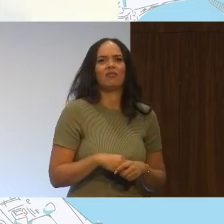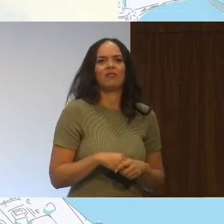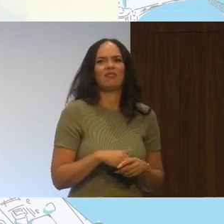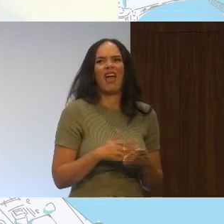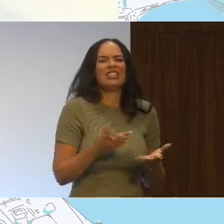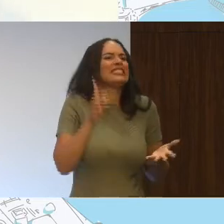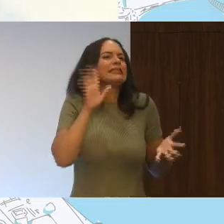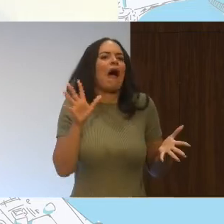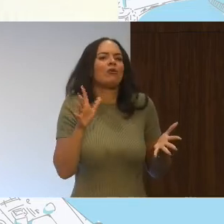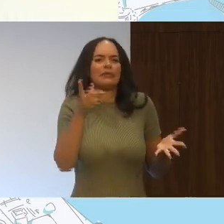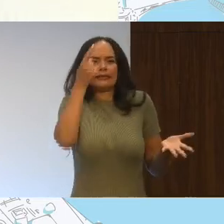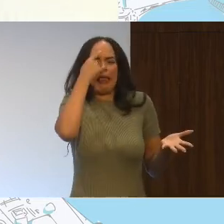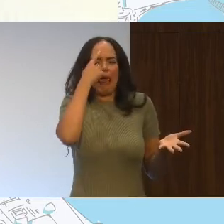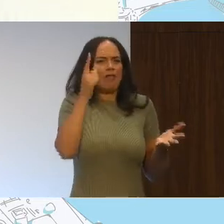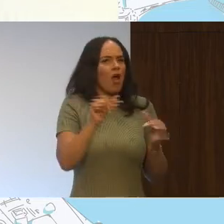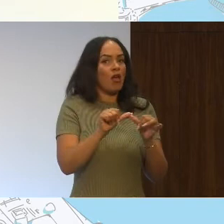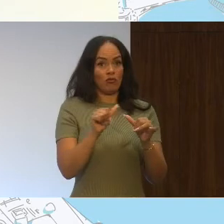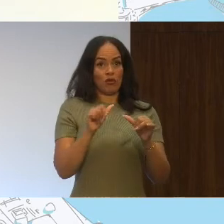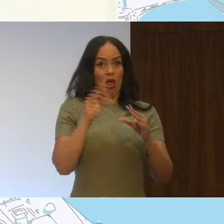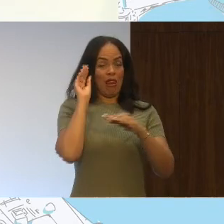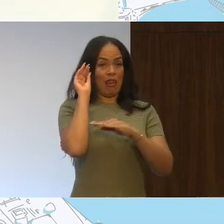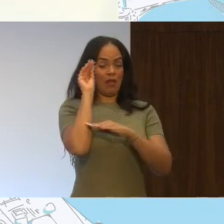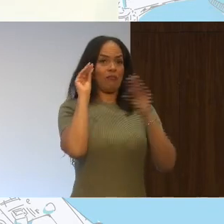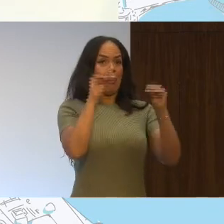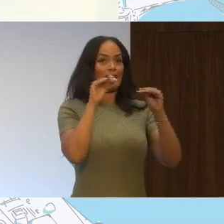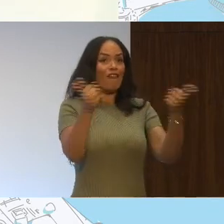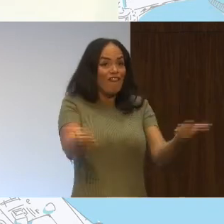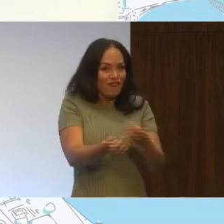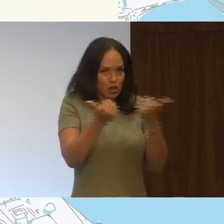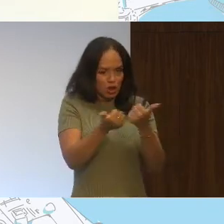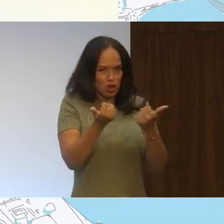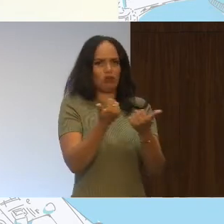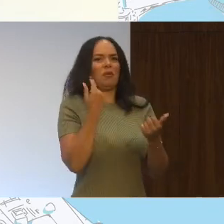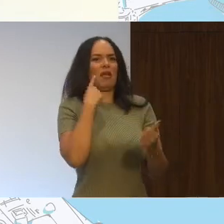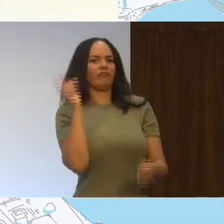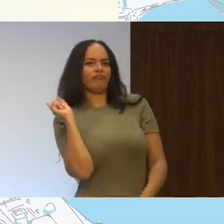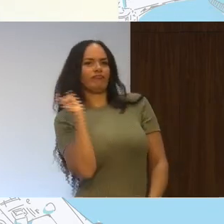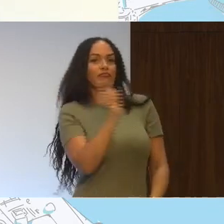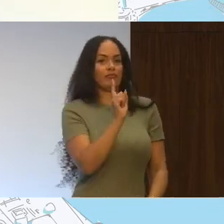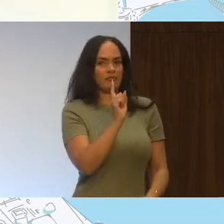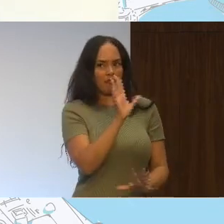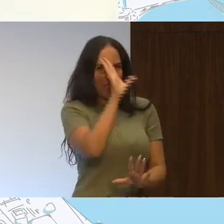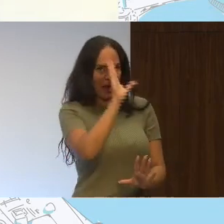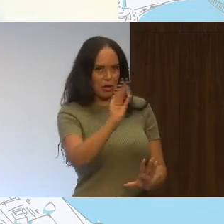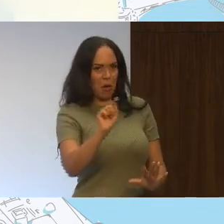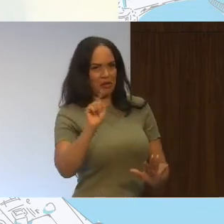And I went up to him after the lecture. Now he's a global leader in headache, right? He's a professor of neurology and a big guy, big time guy.